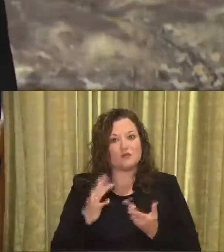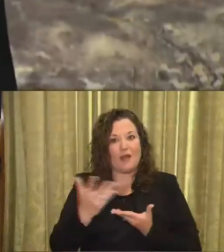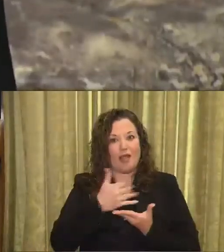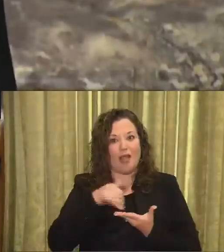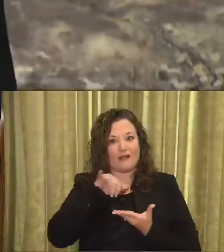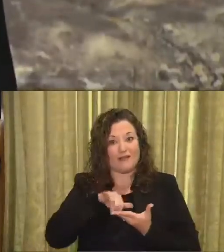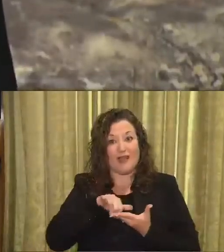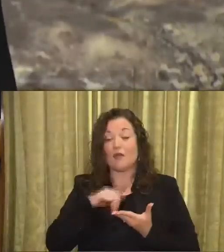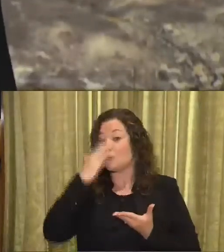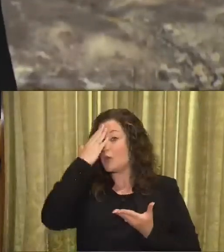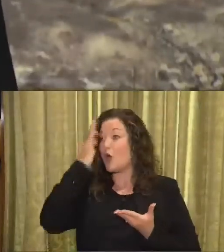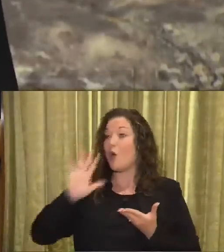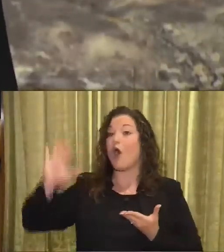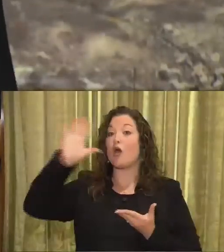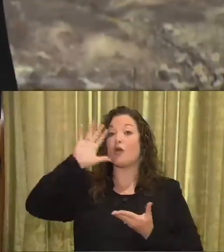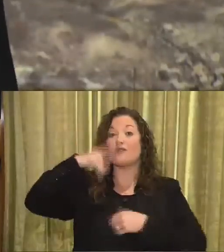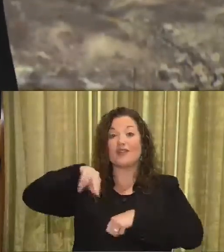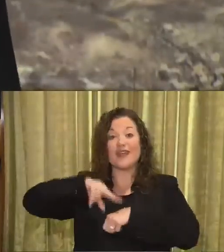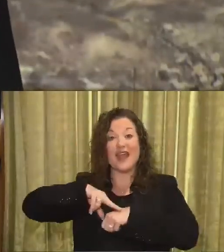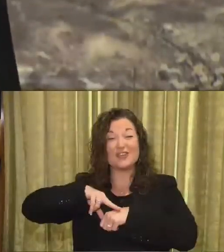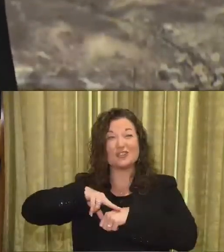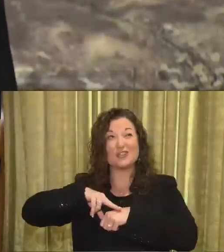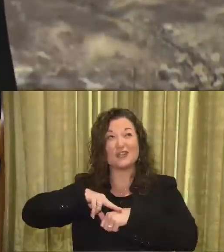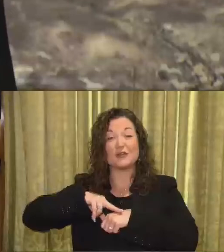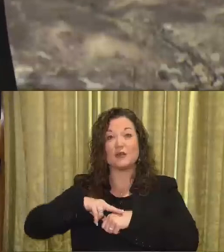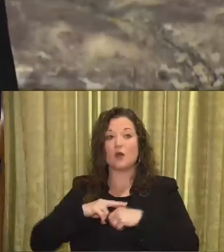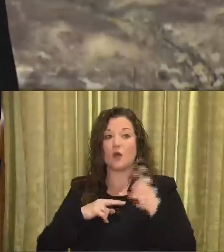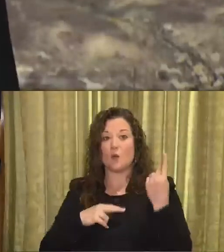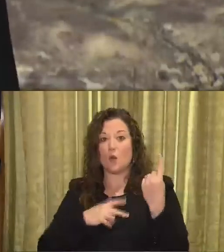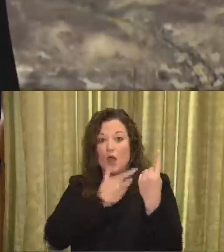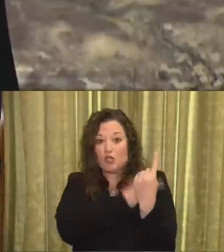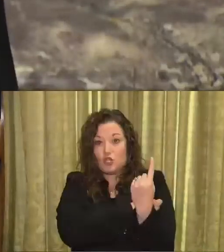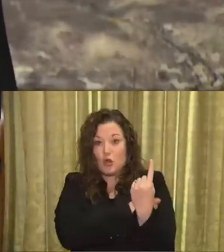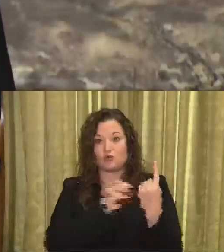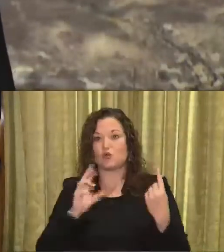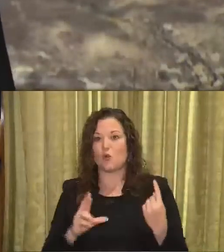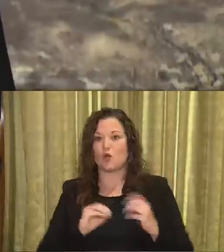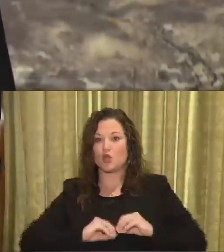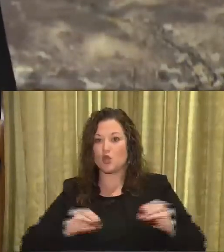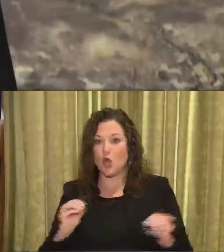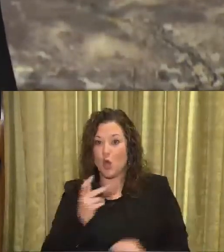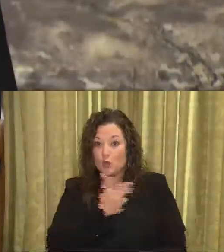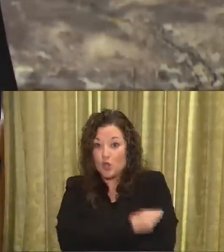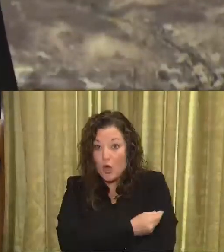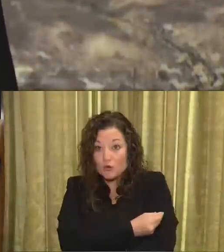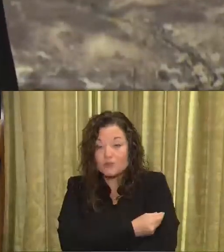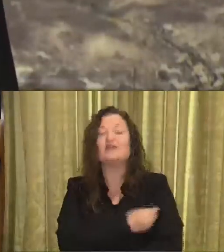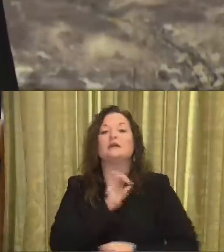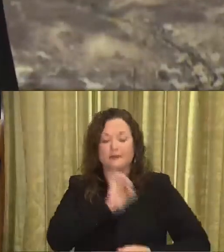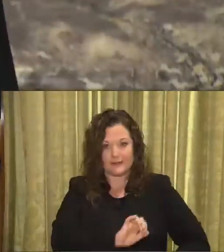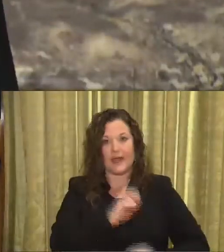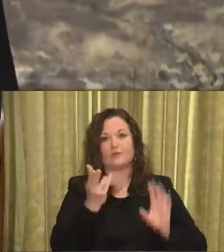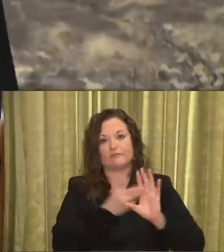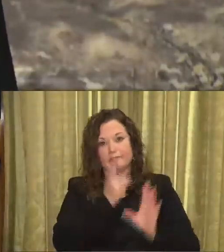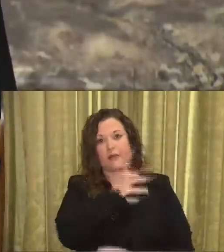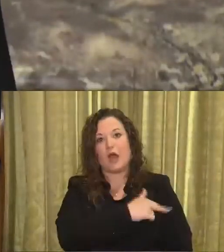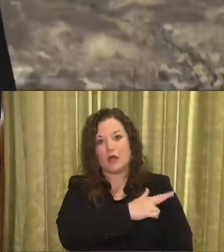that we know nationally, it's either one dose or no doses that are putting you in the hospital. We know for a fact that if you've